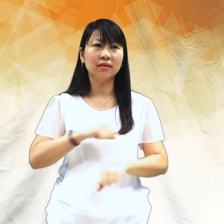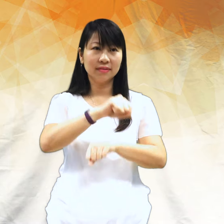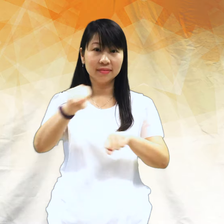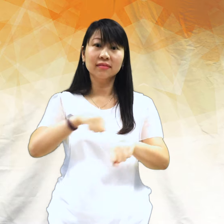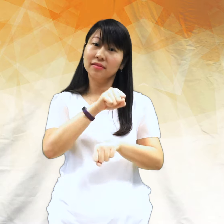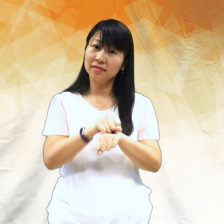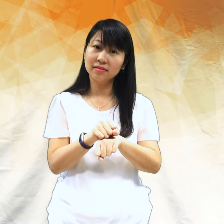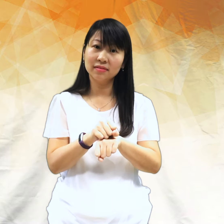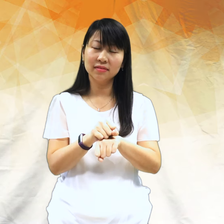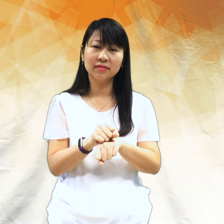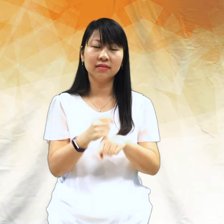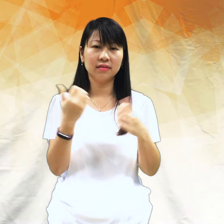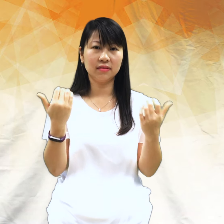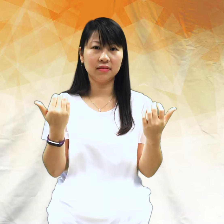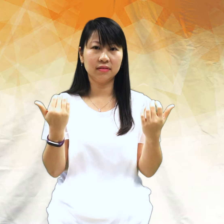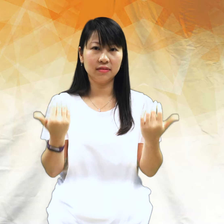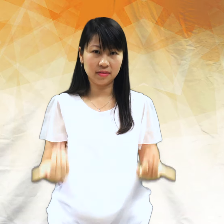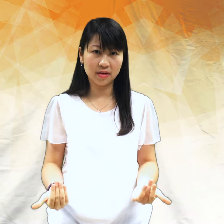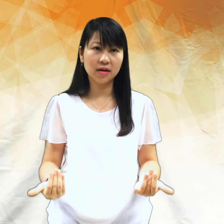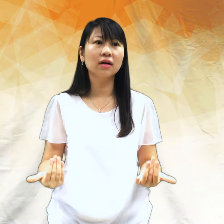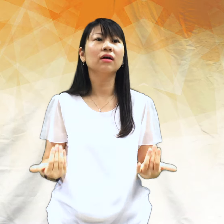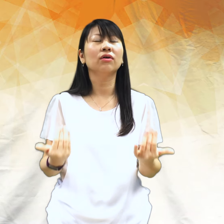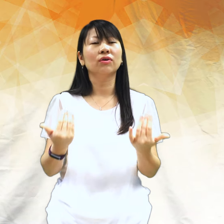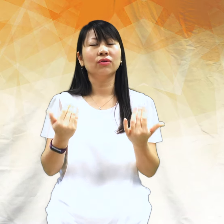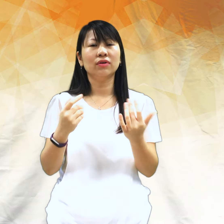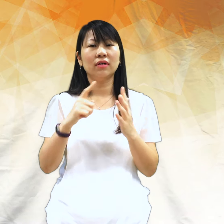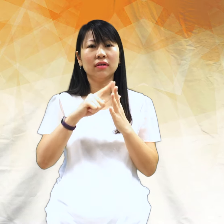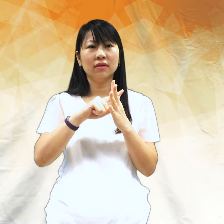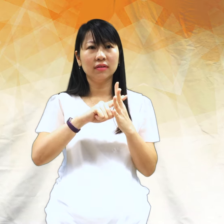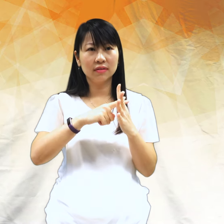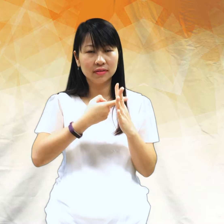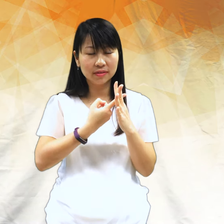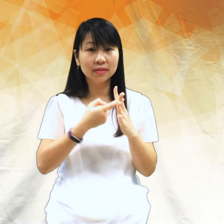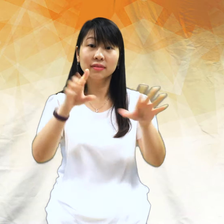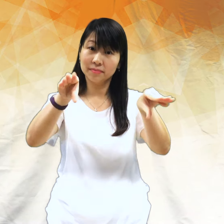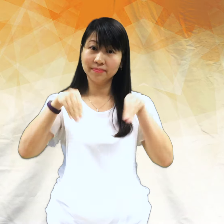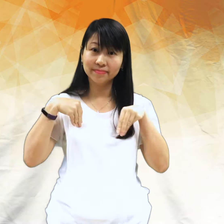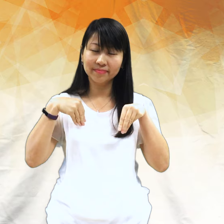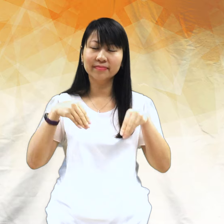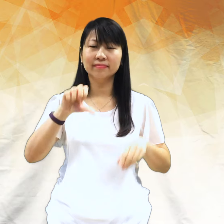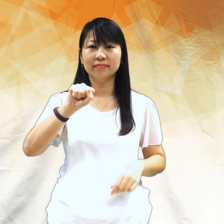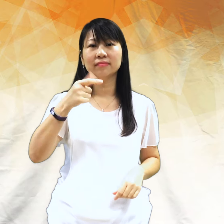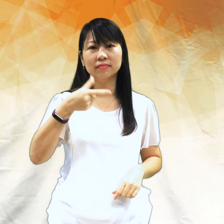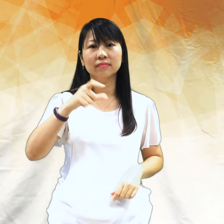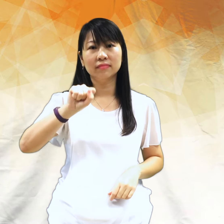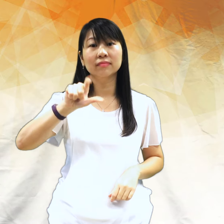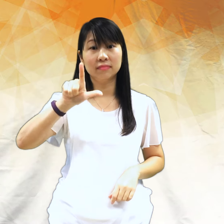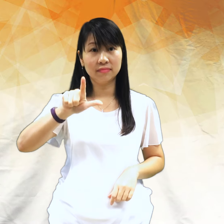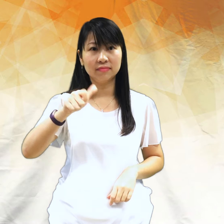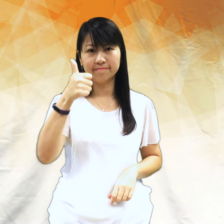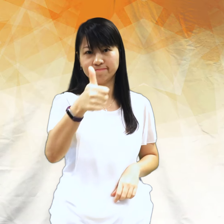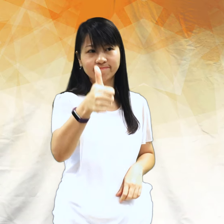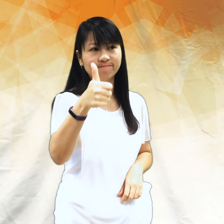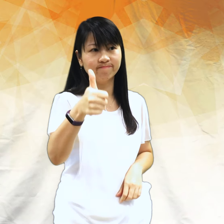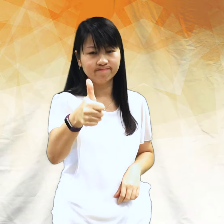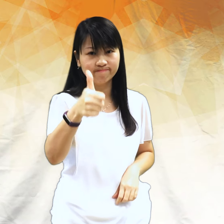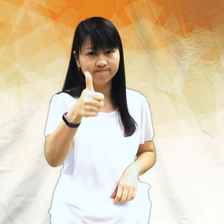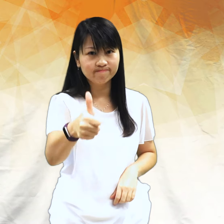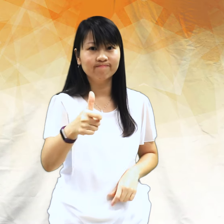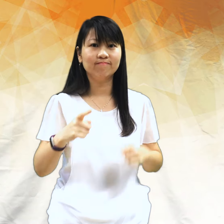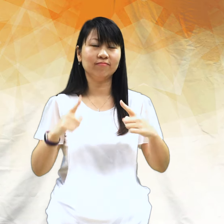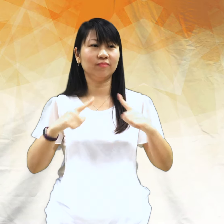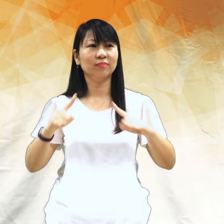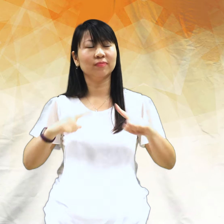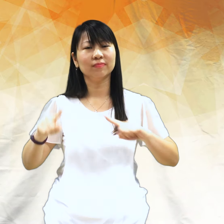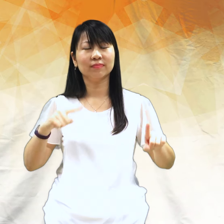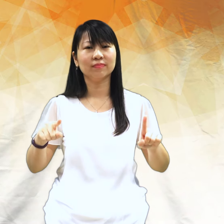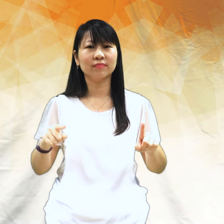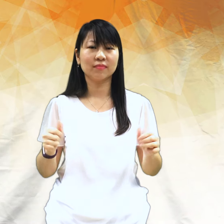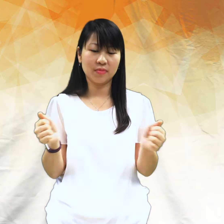Singapore has now started to accept SgSL. This is a great move. Sign!